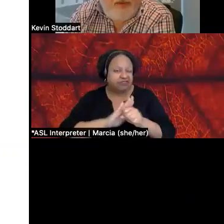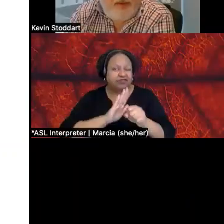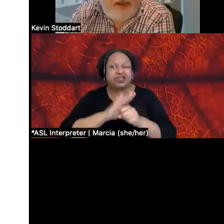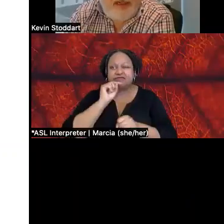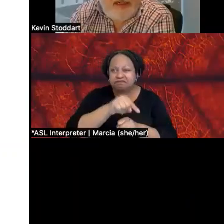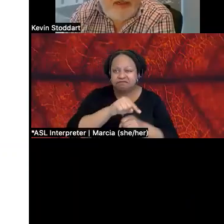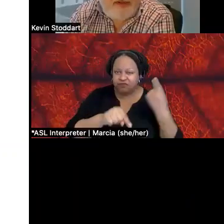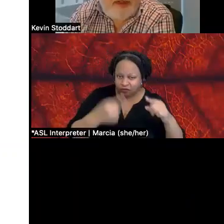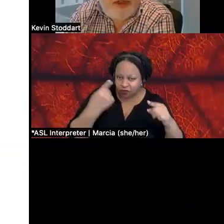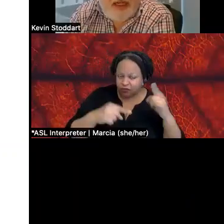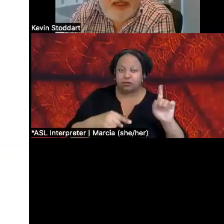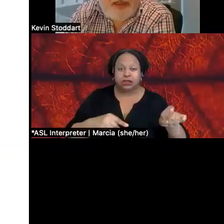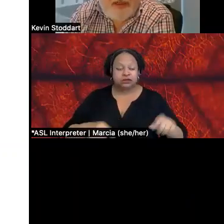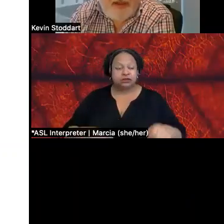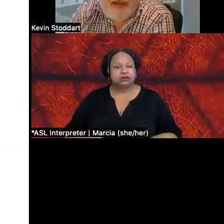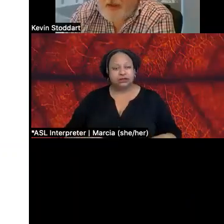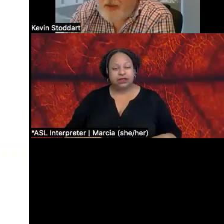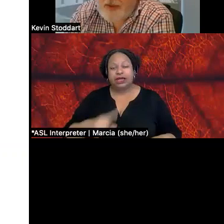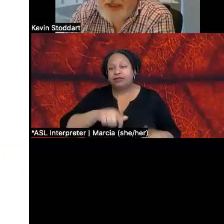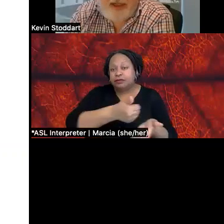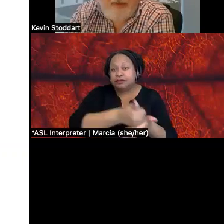We really need to assist the whole team,